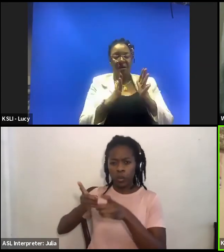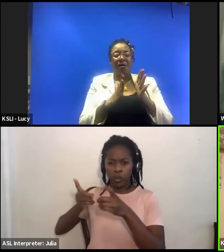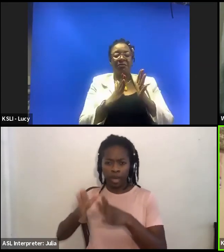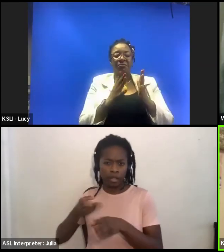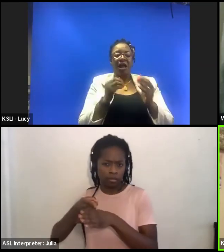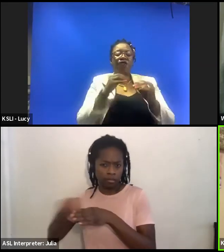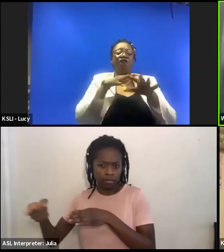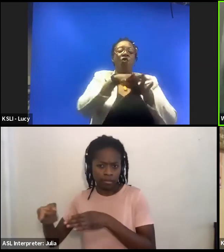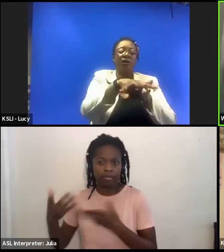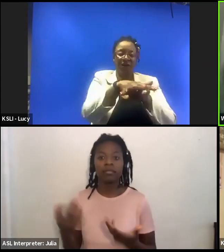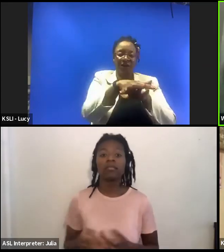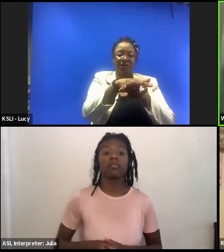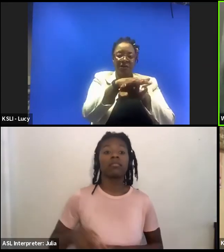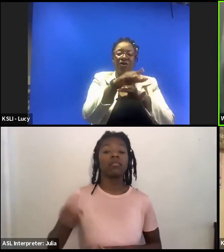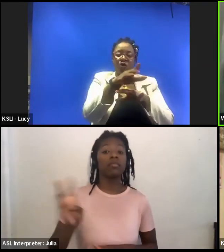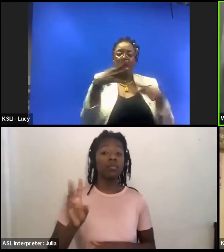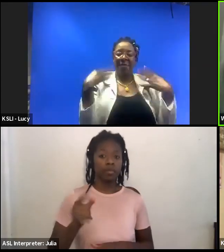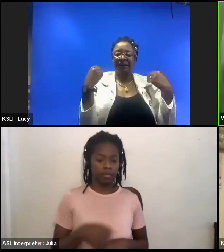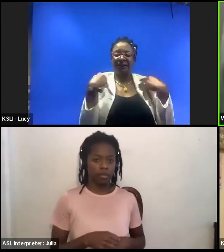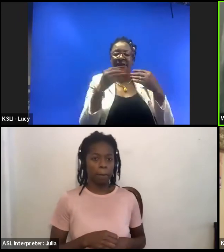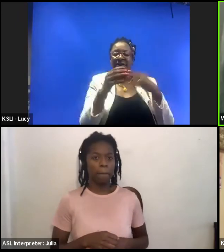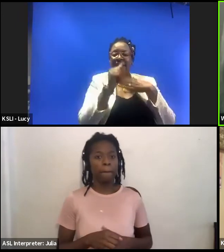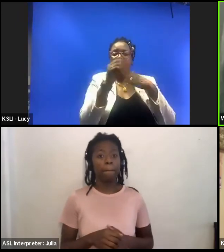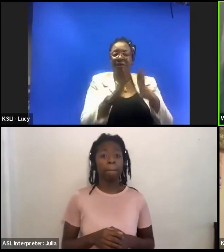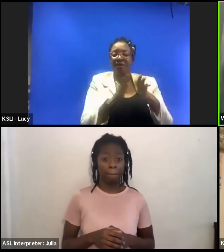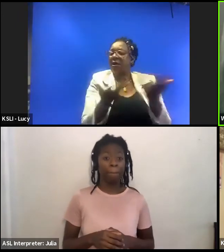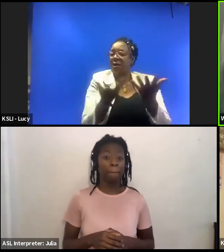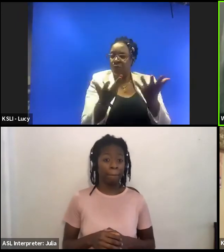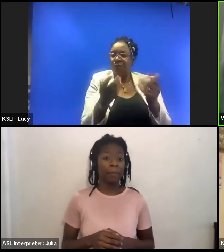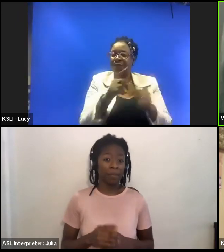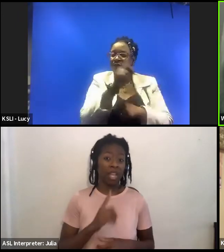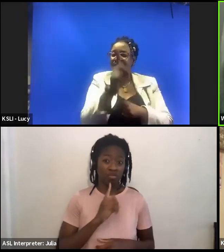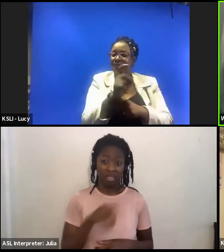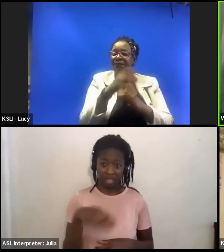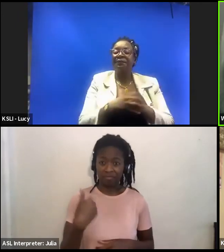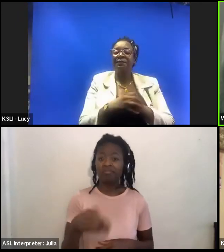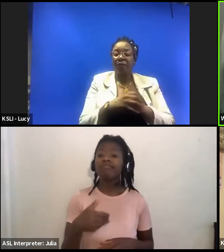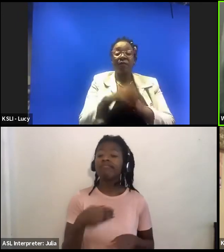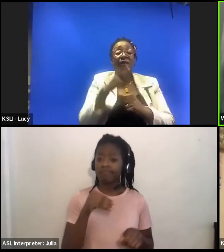It really has, because that's why I'm comfortable. I find that...